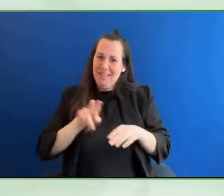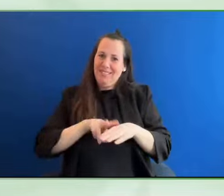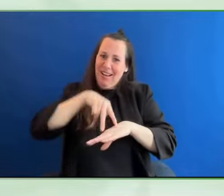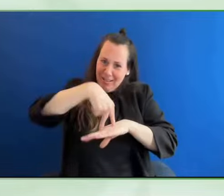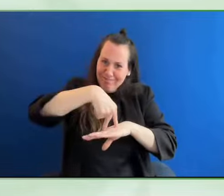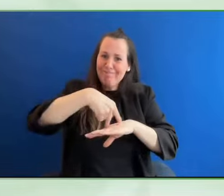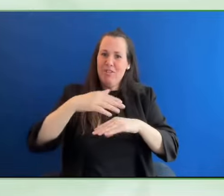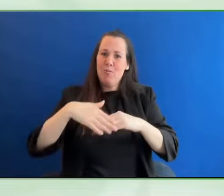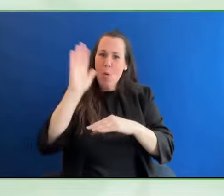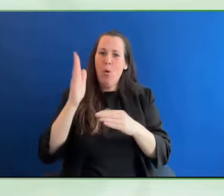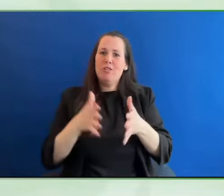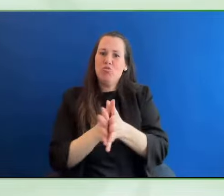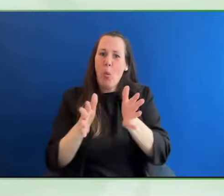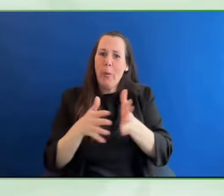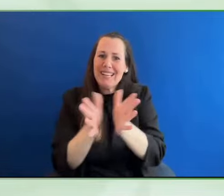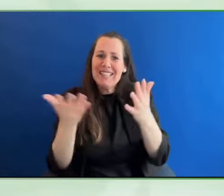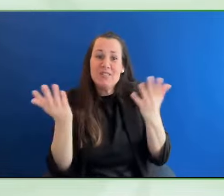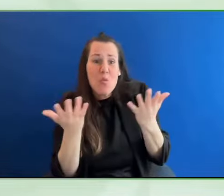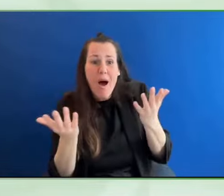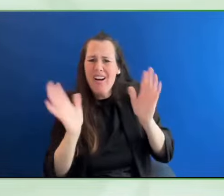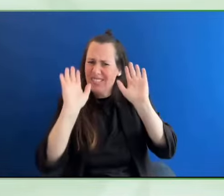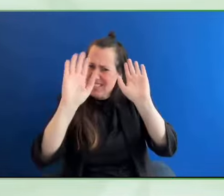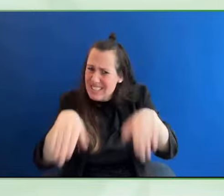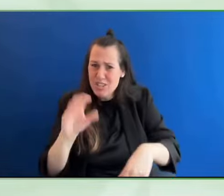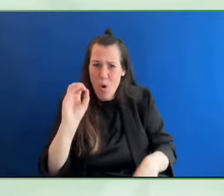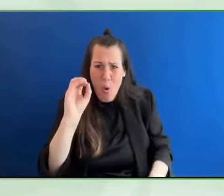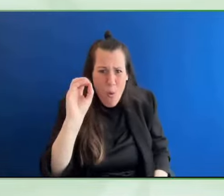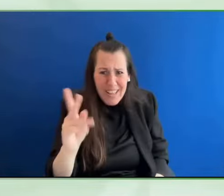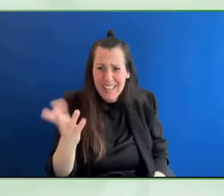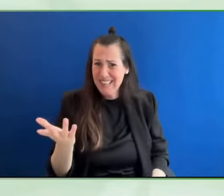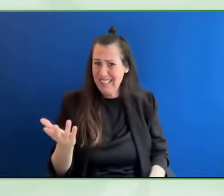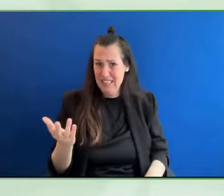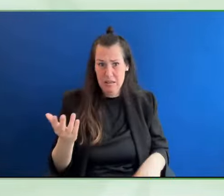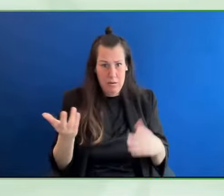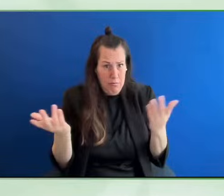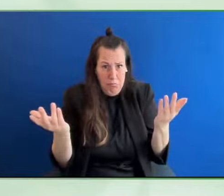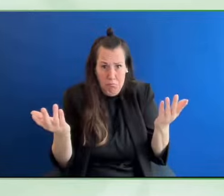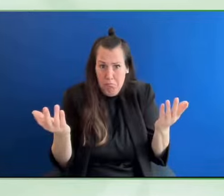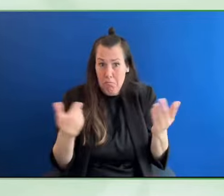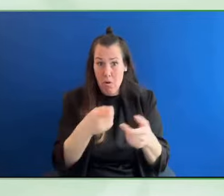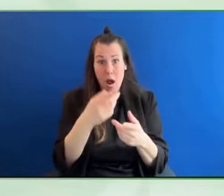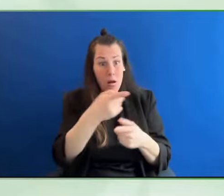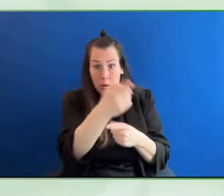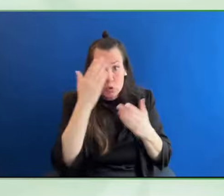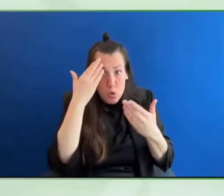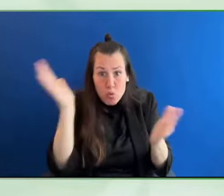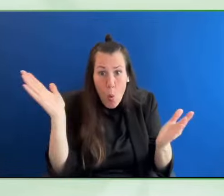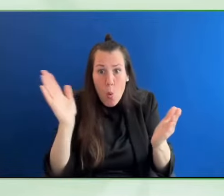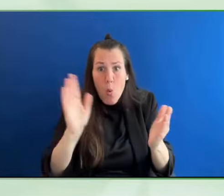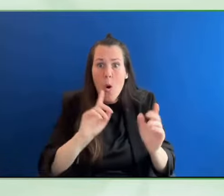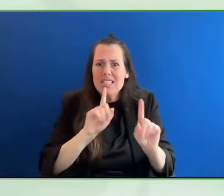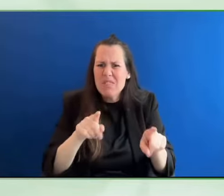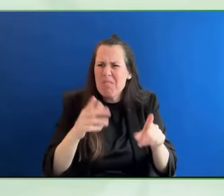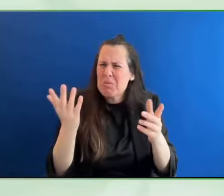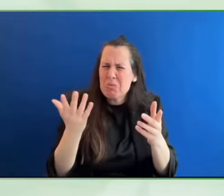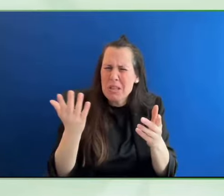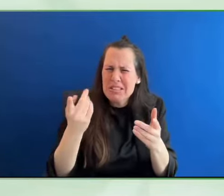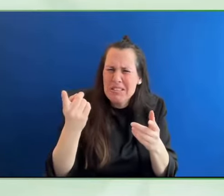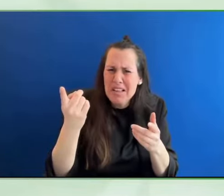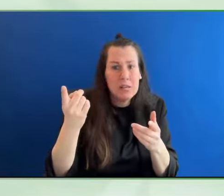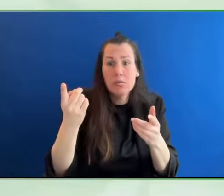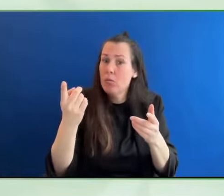someone I learn a lot from, Andy Garrett from GSK, used this phrase to an What You Said,